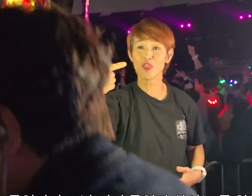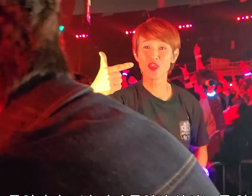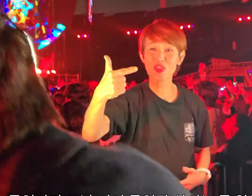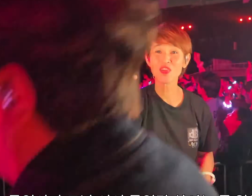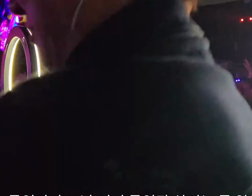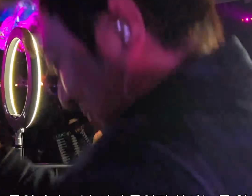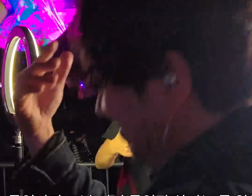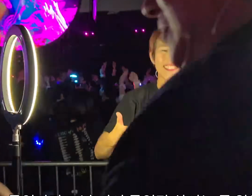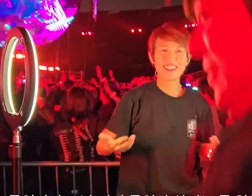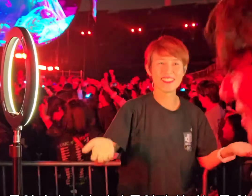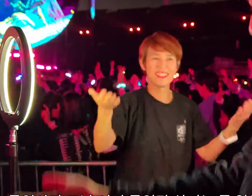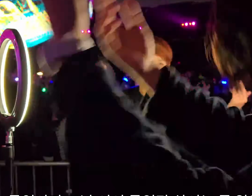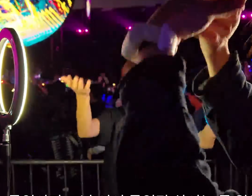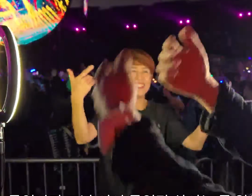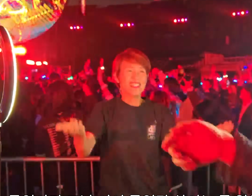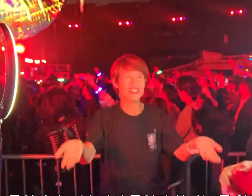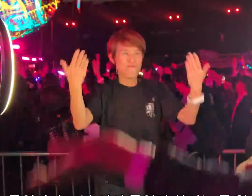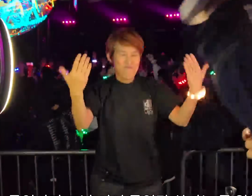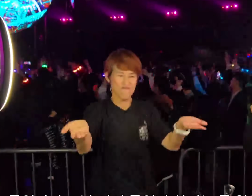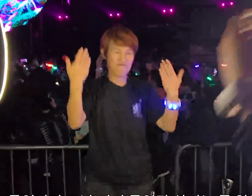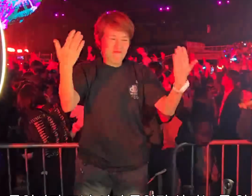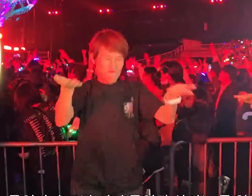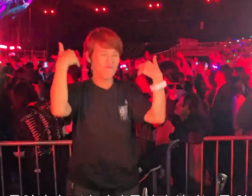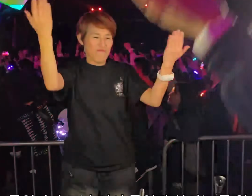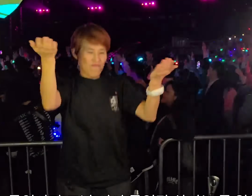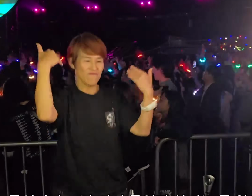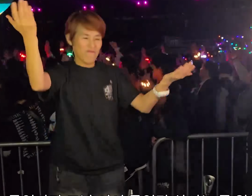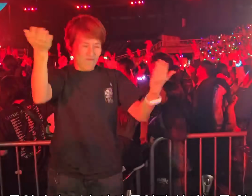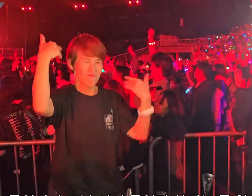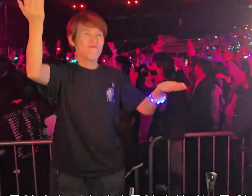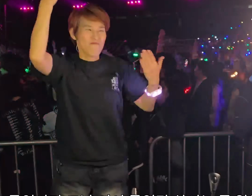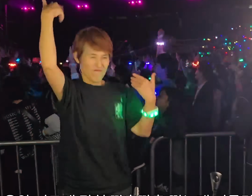You thought the interpreter just stood still and signed, right?